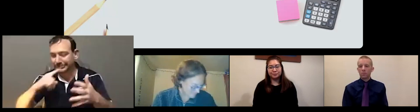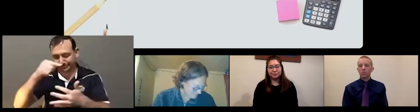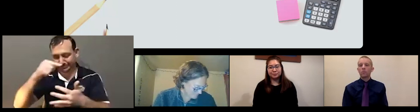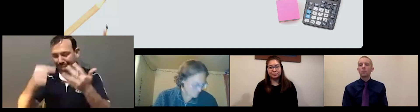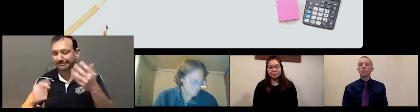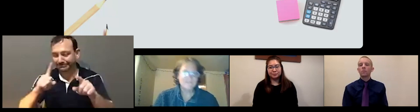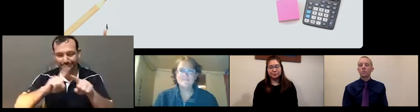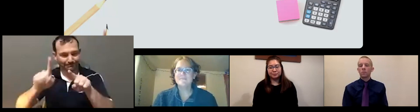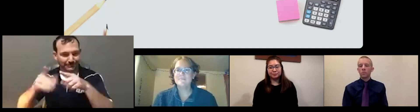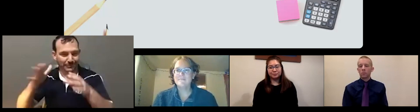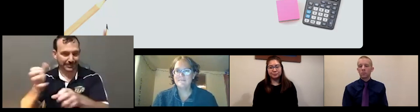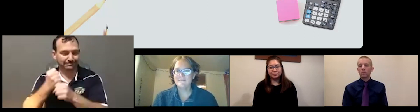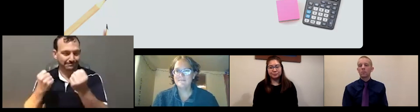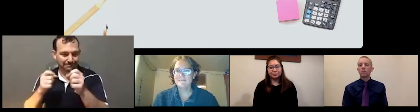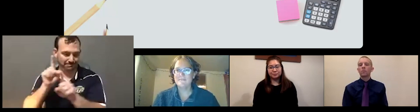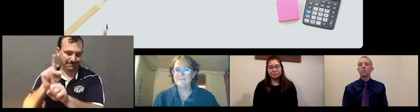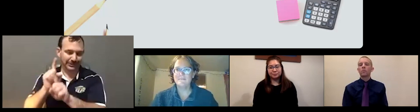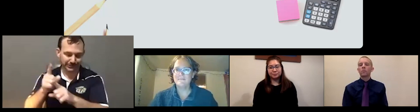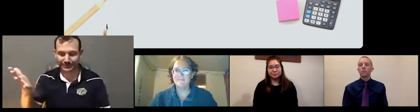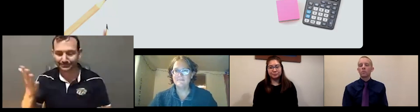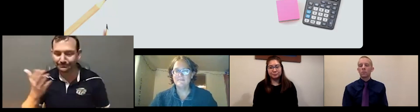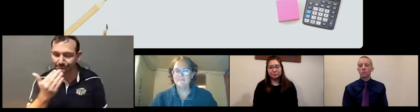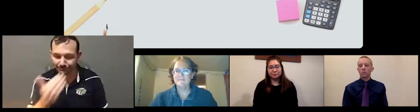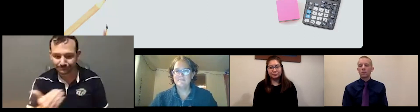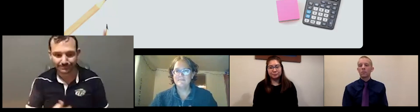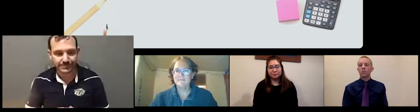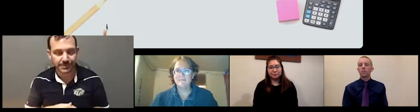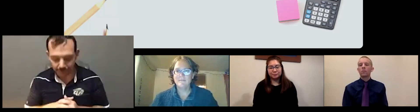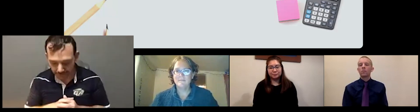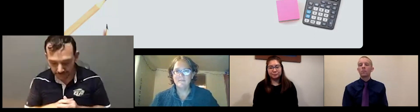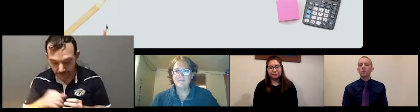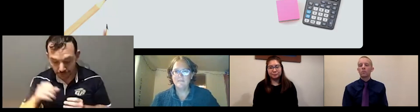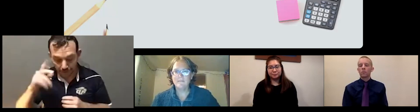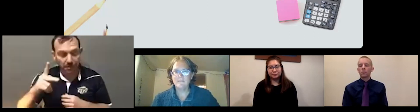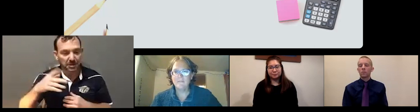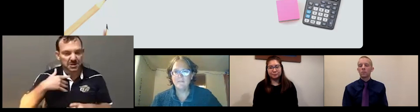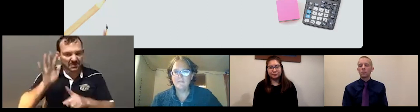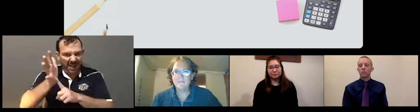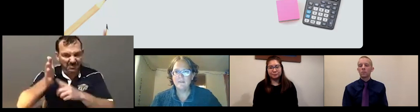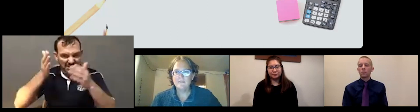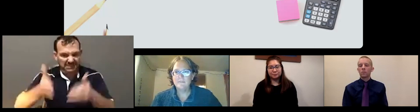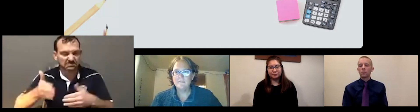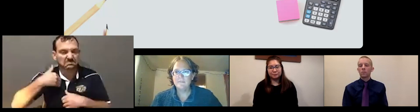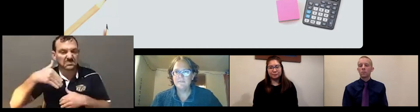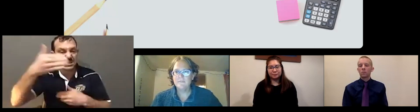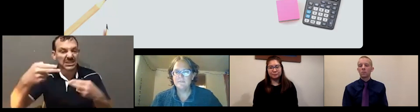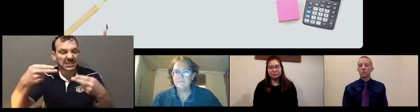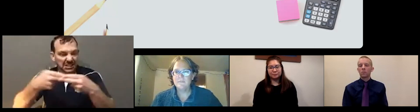There are many different ways to get support from mentors. Thank you. Ok, we have five minutes left. Next slide.